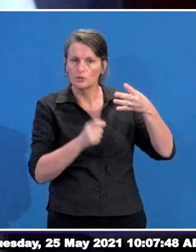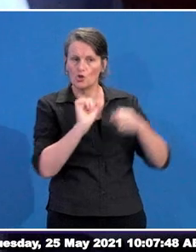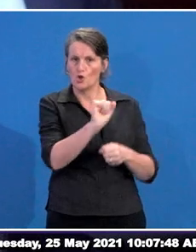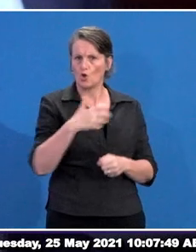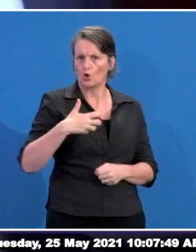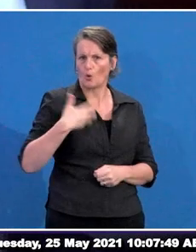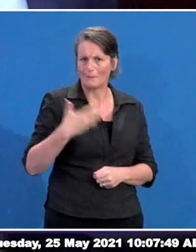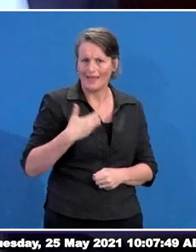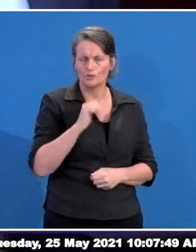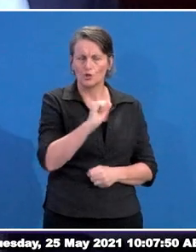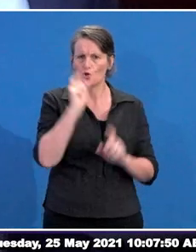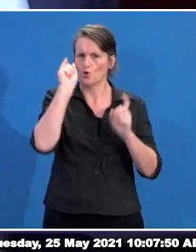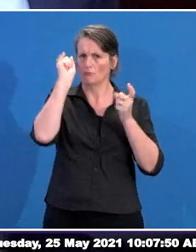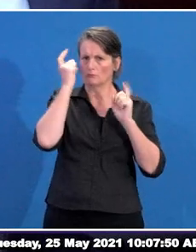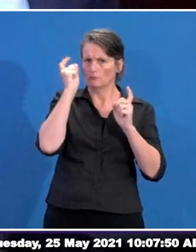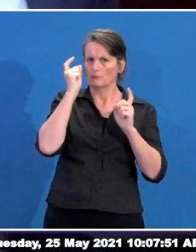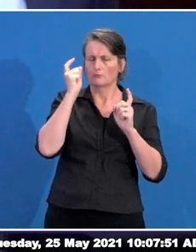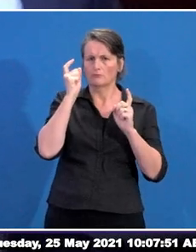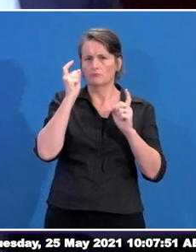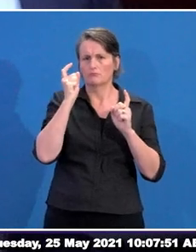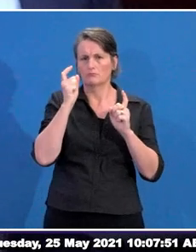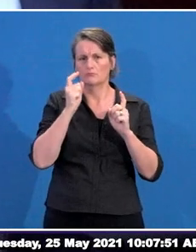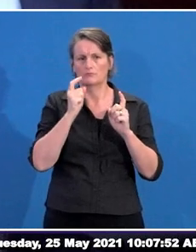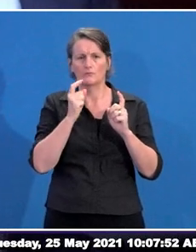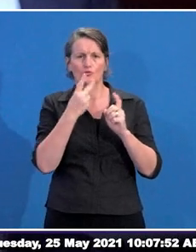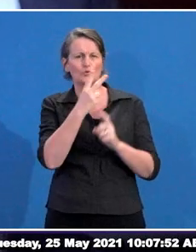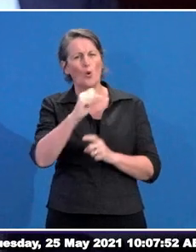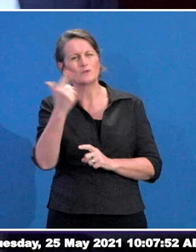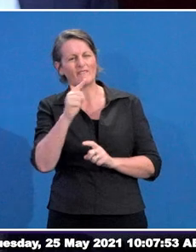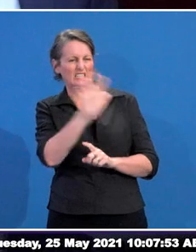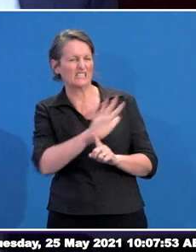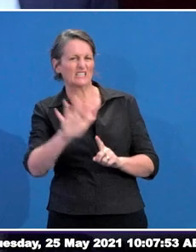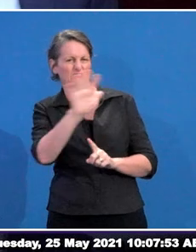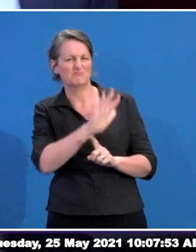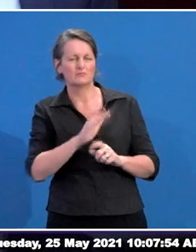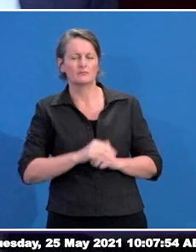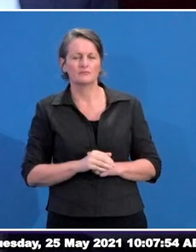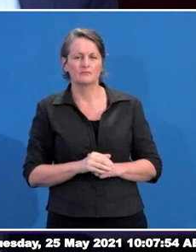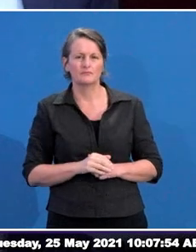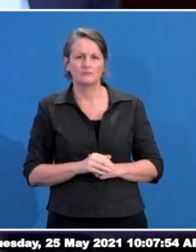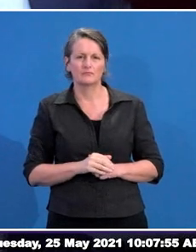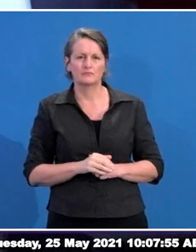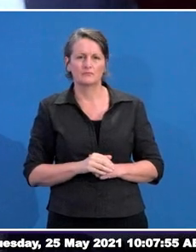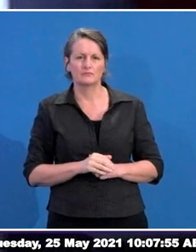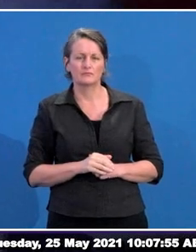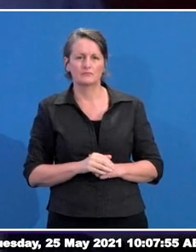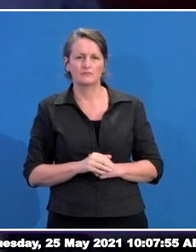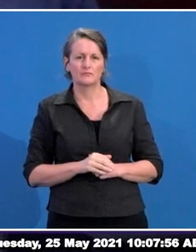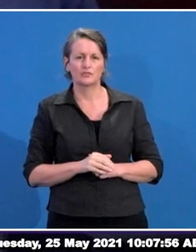that she sought to raise during the latter part of 2017. And I didn't, we touched on the battery matter